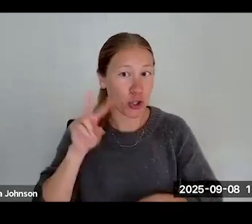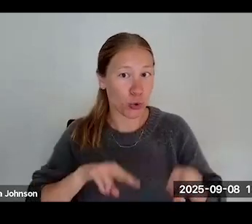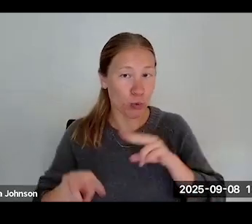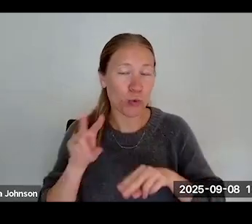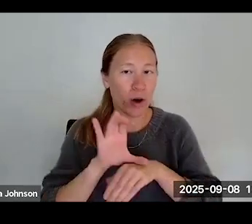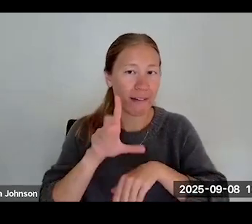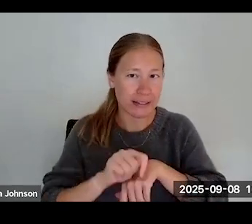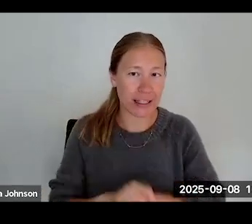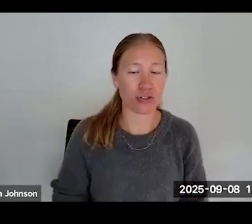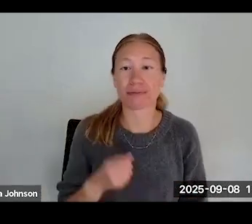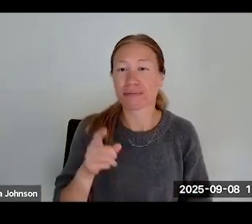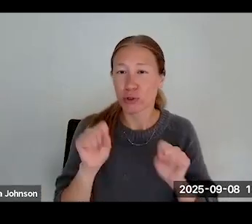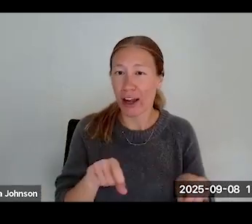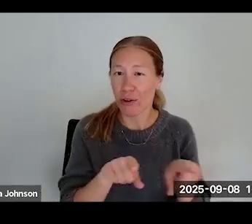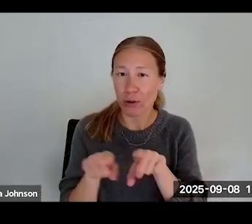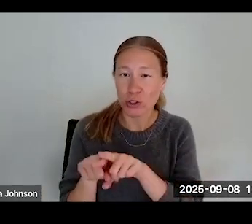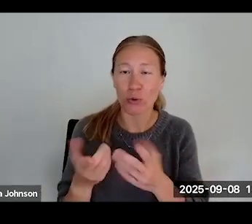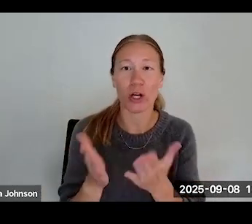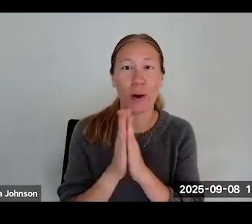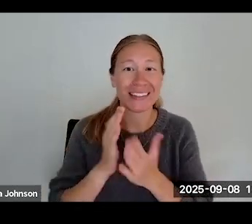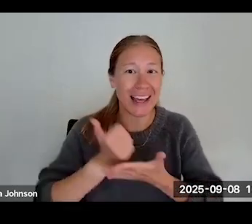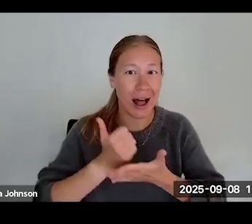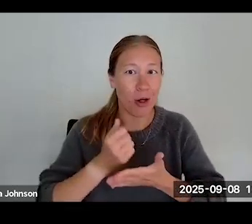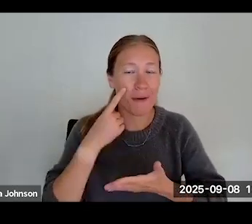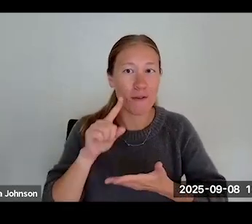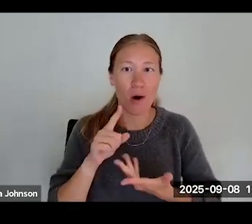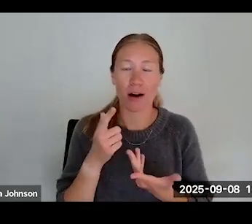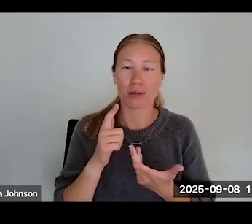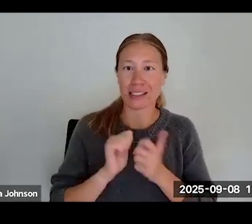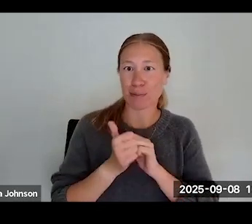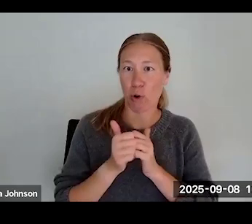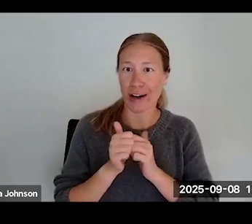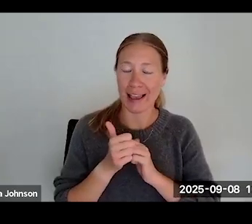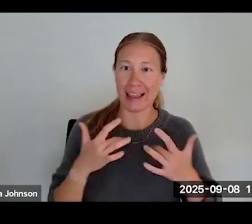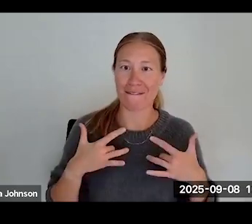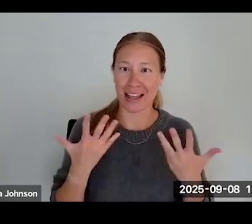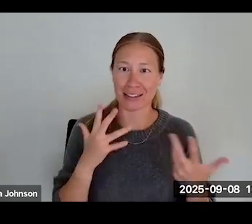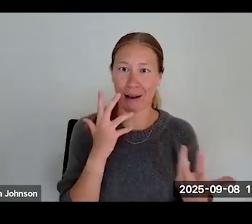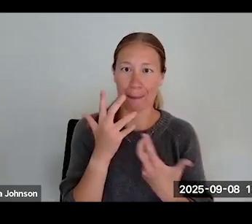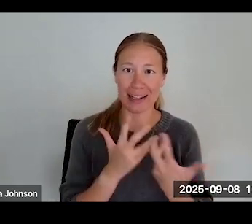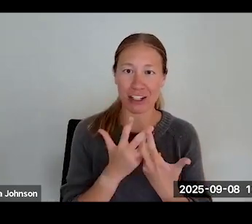And you can also request help with accommodations at sporting events, specifically getting accessible seating.